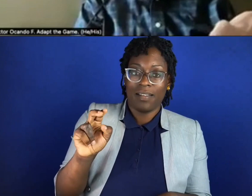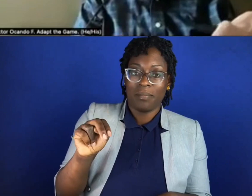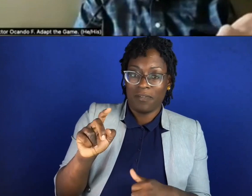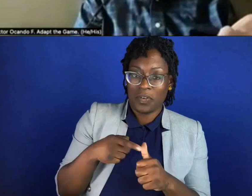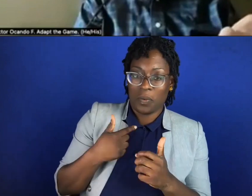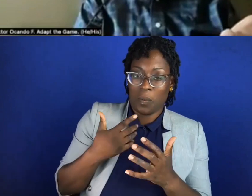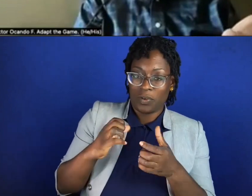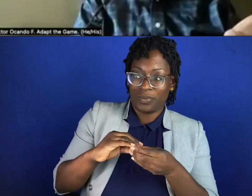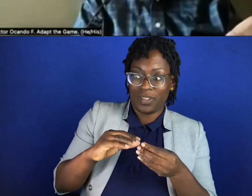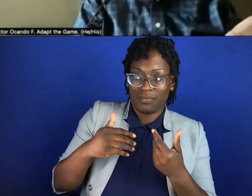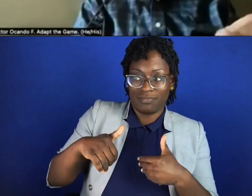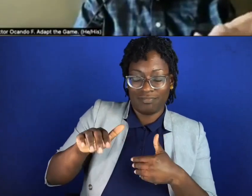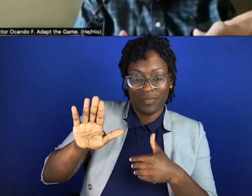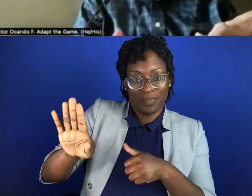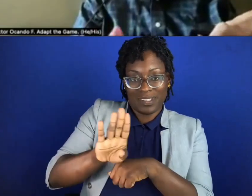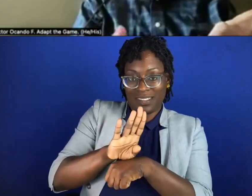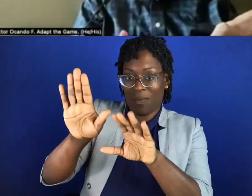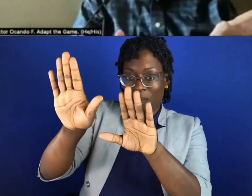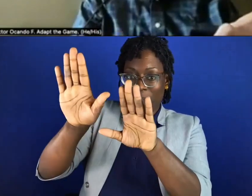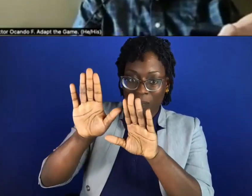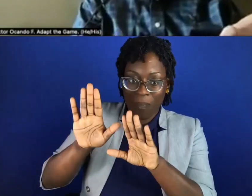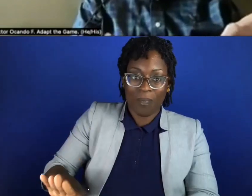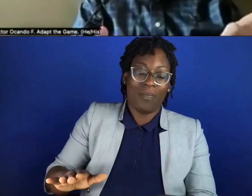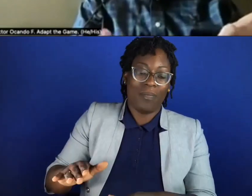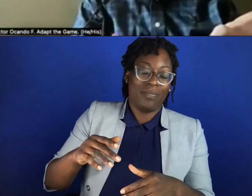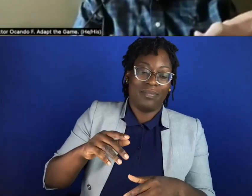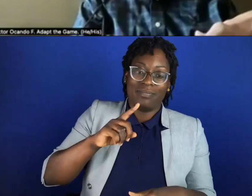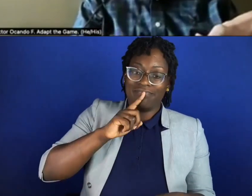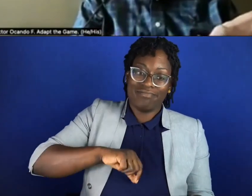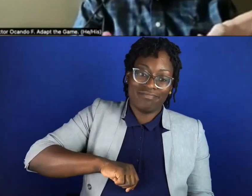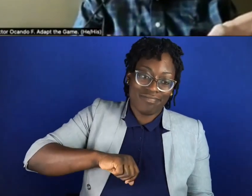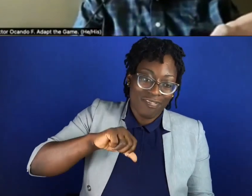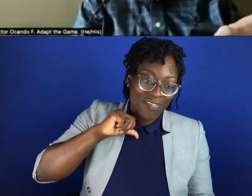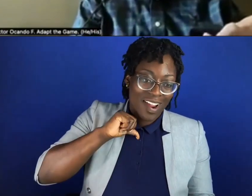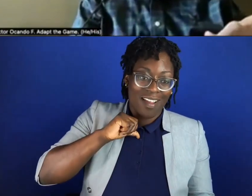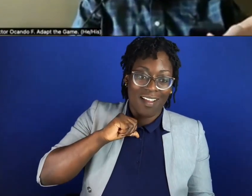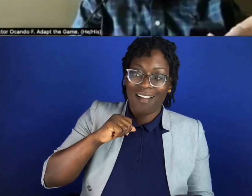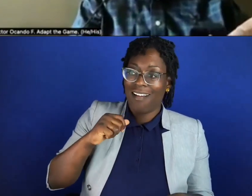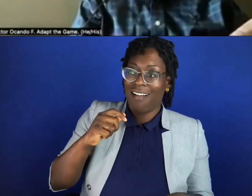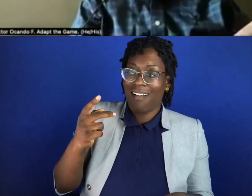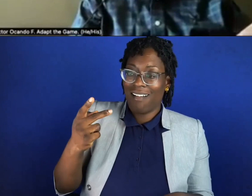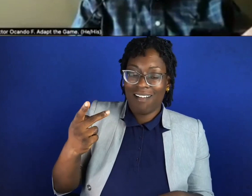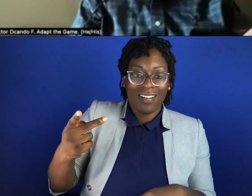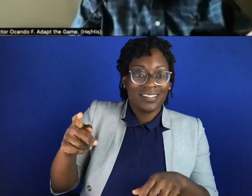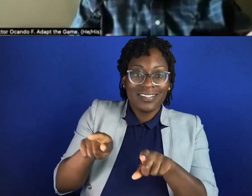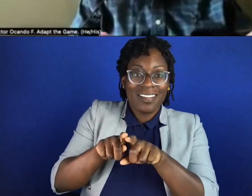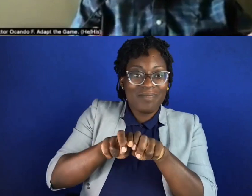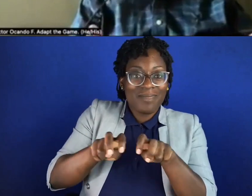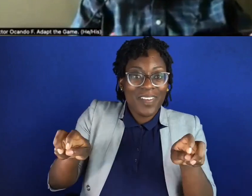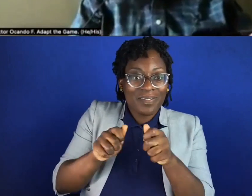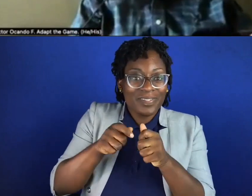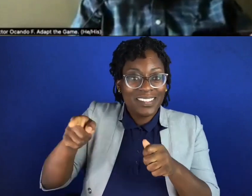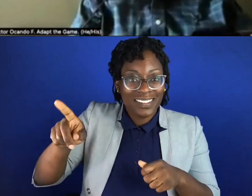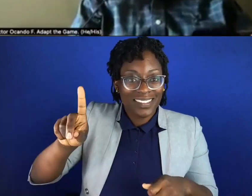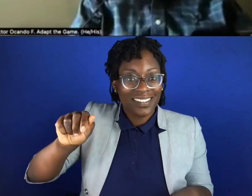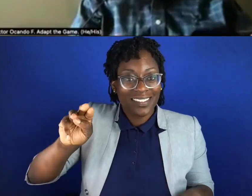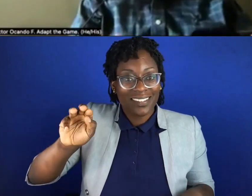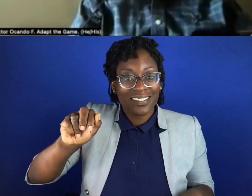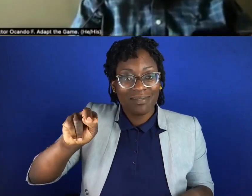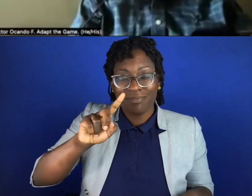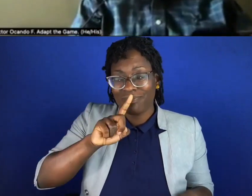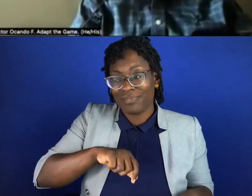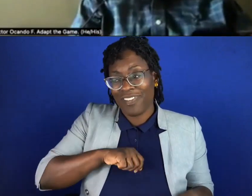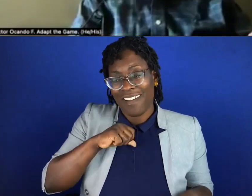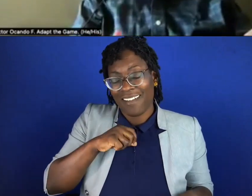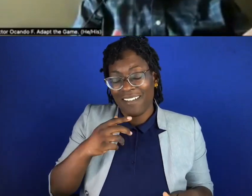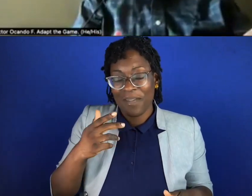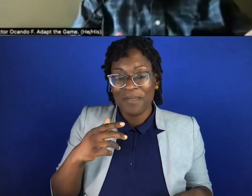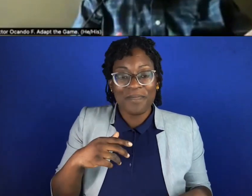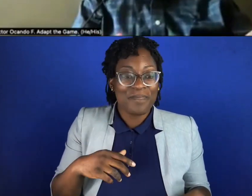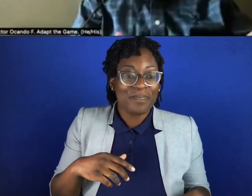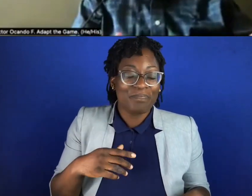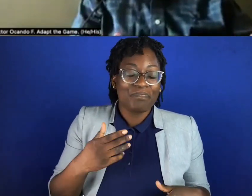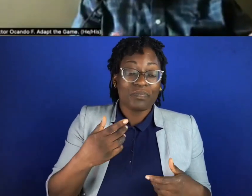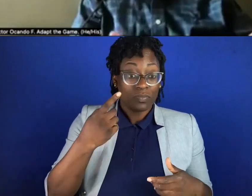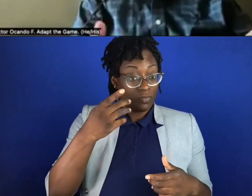awesome. I feel so proud to be in the same partner with him.